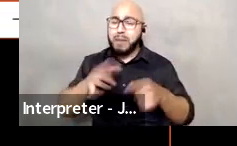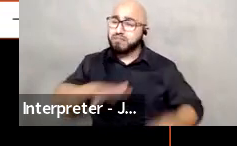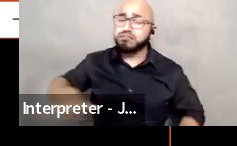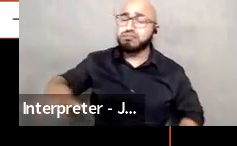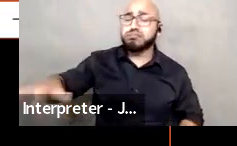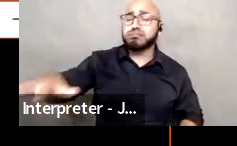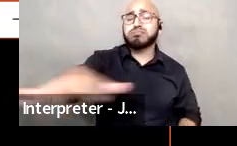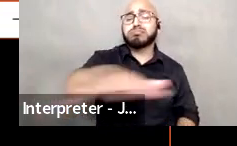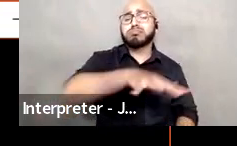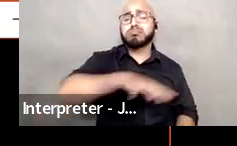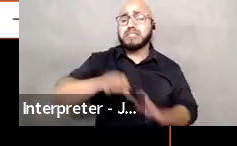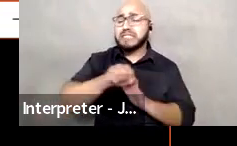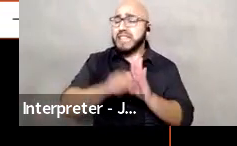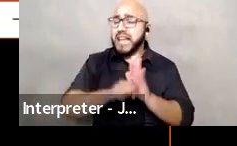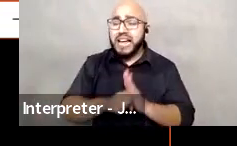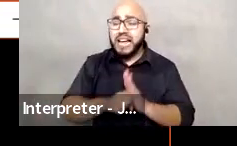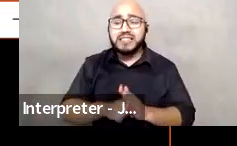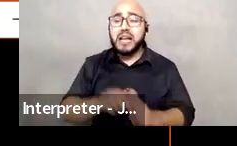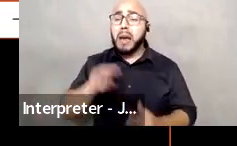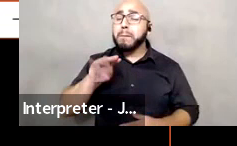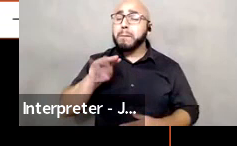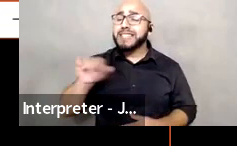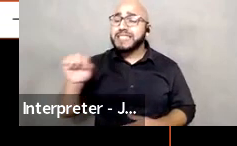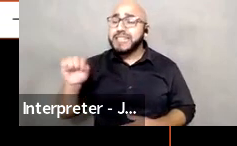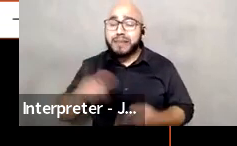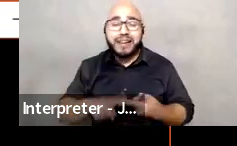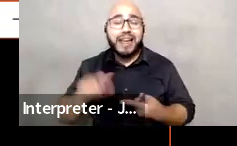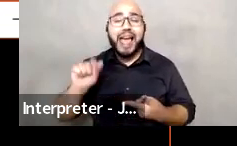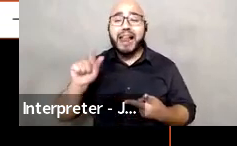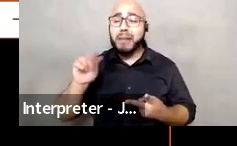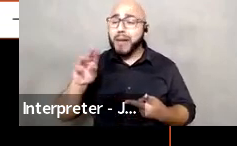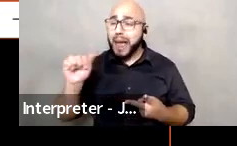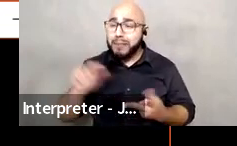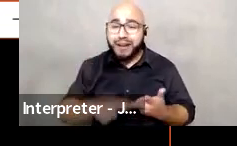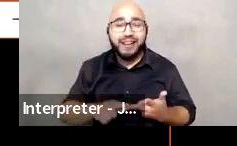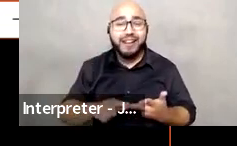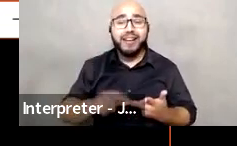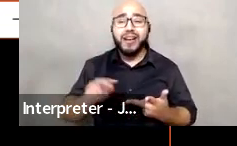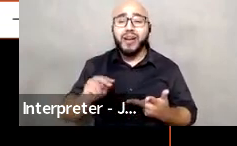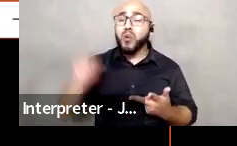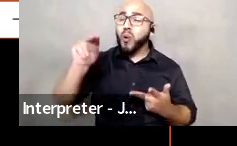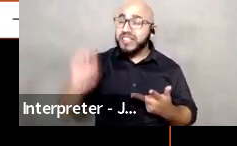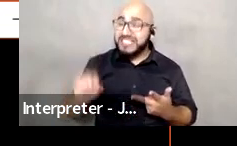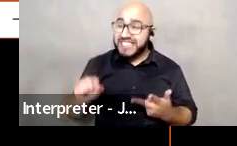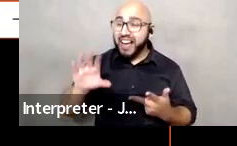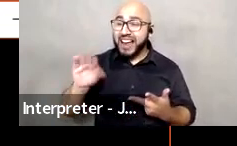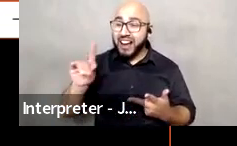Alabama, South Carolina, Florida, North Carolina. You could tell the same basic story throughout.